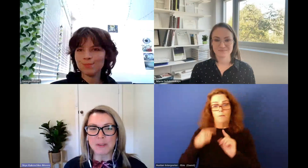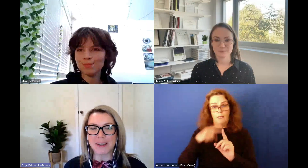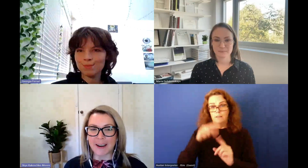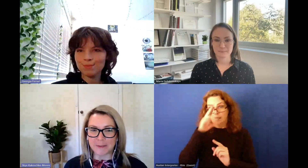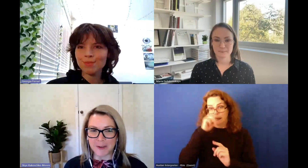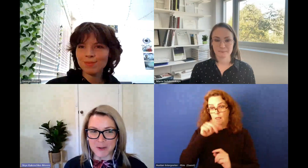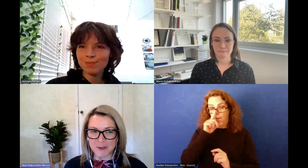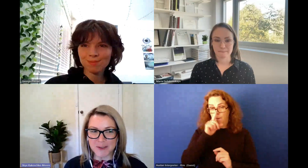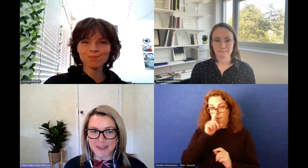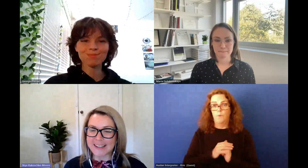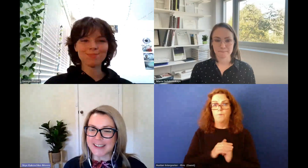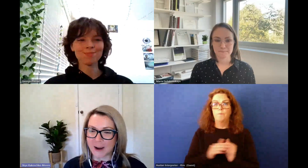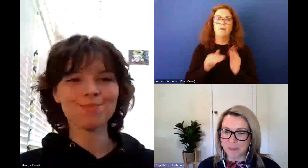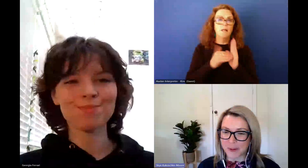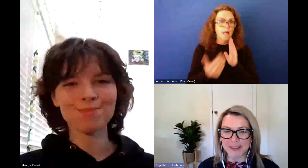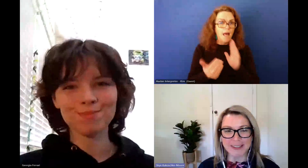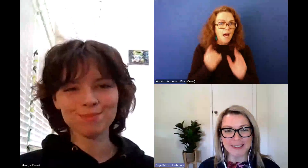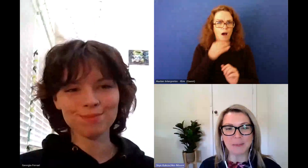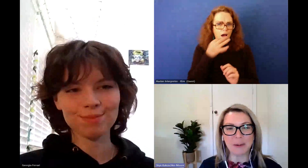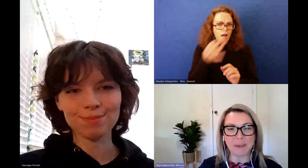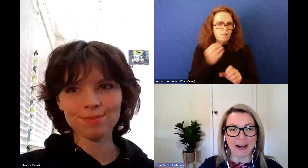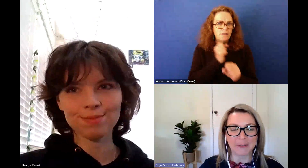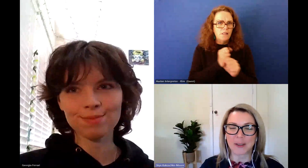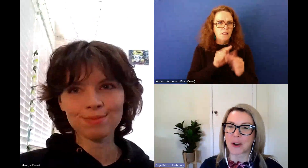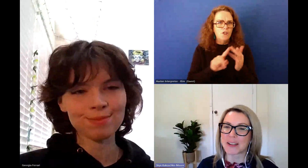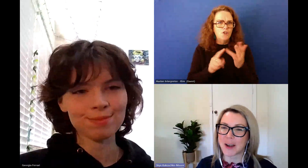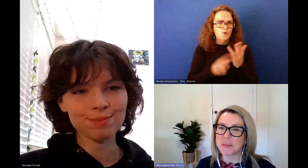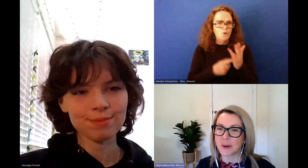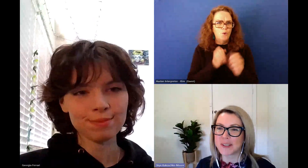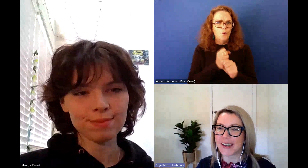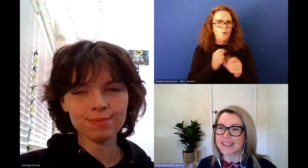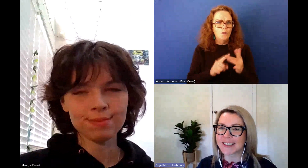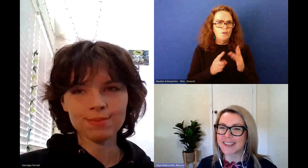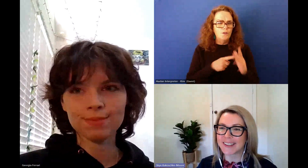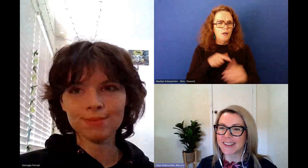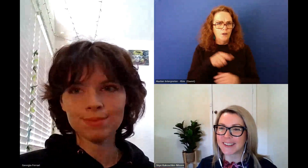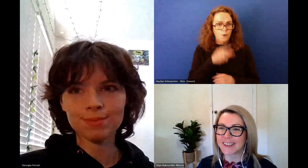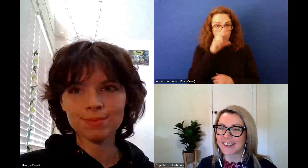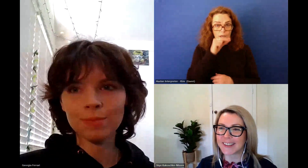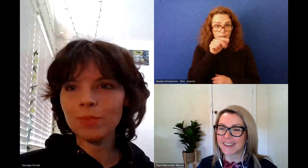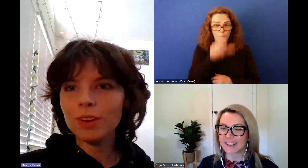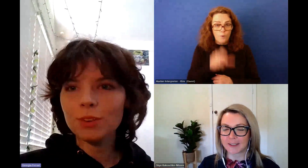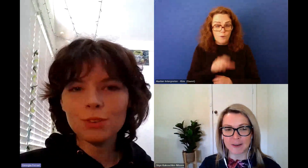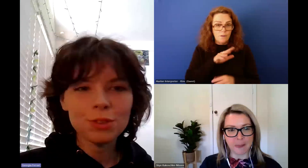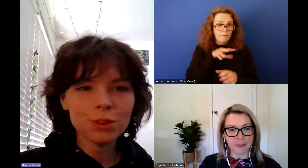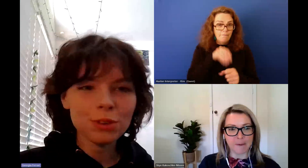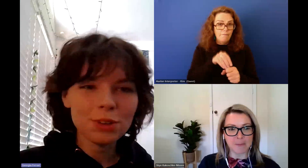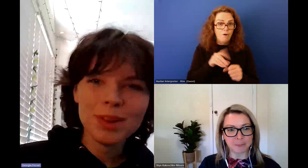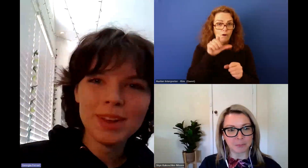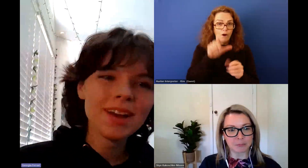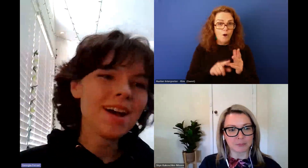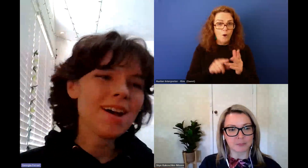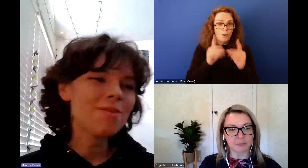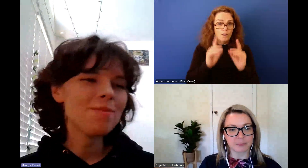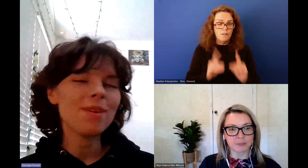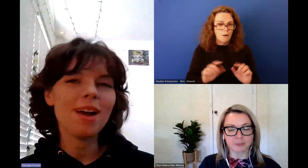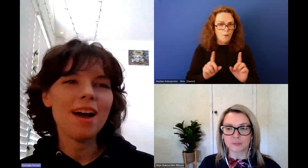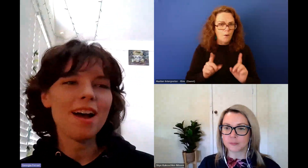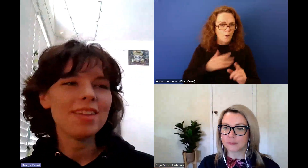What was it like for you as a young person to be part of the co-design process? Georgia speaking.